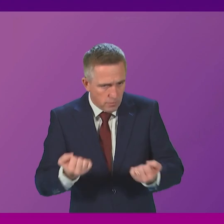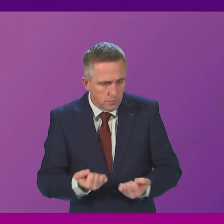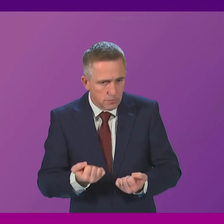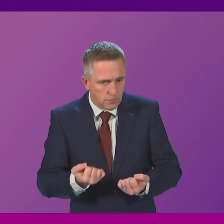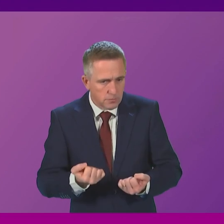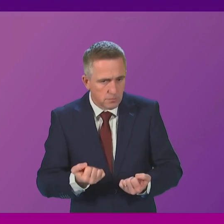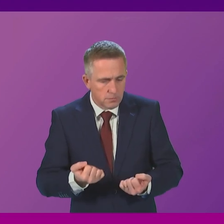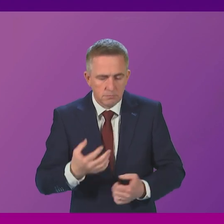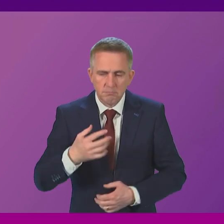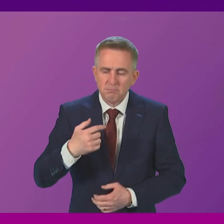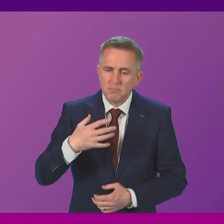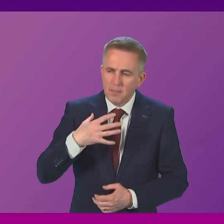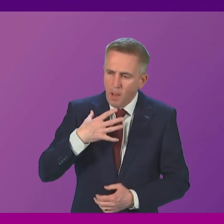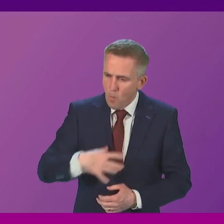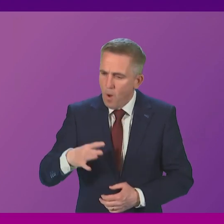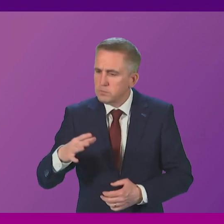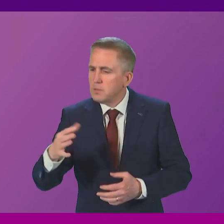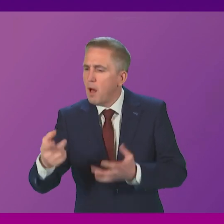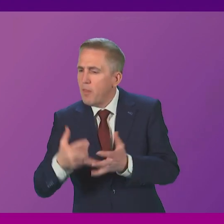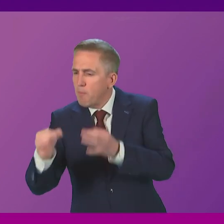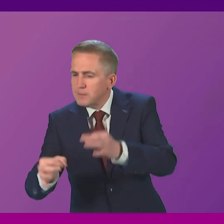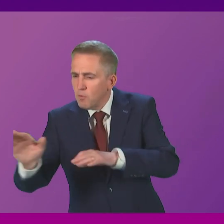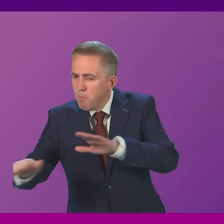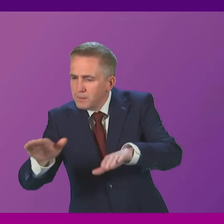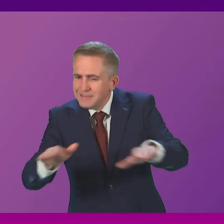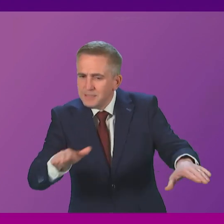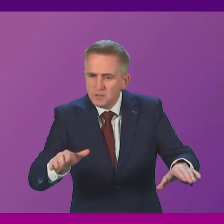I want to reach out to other parties across the chamber as I do that, which is why the